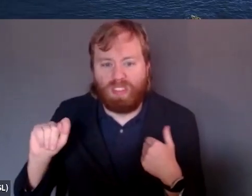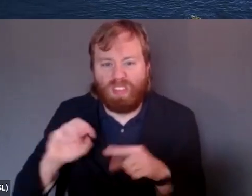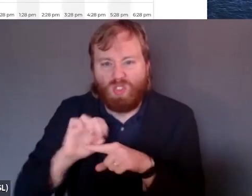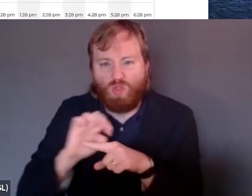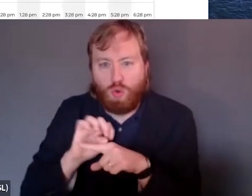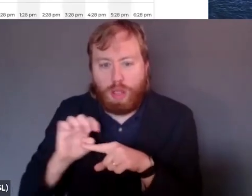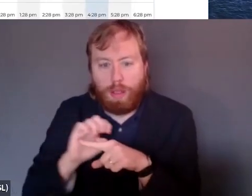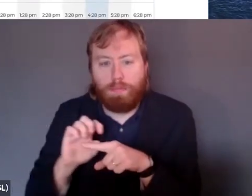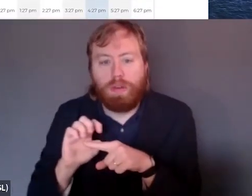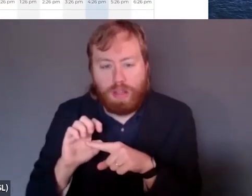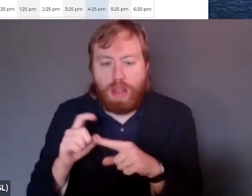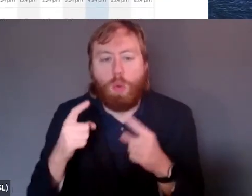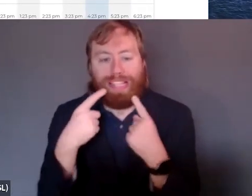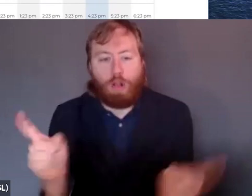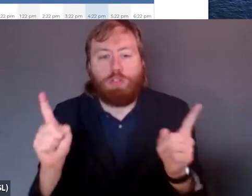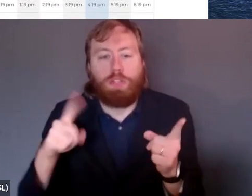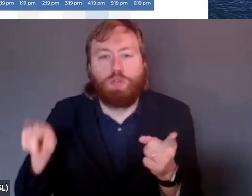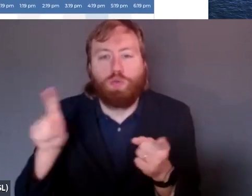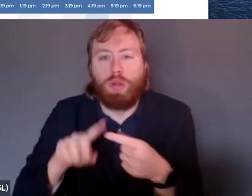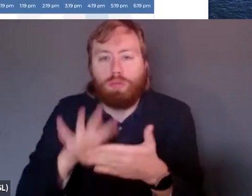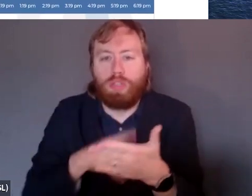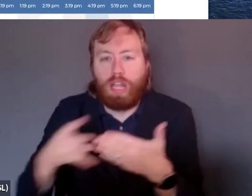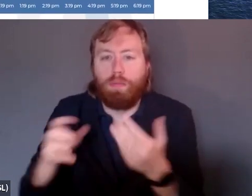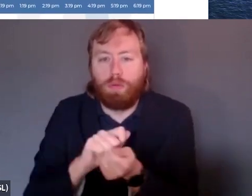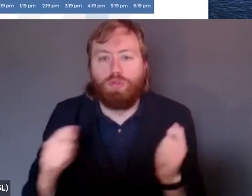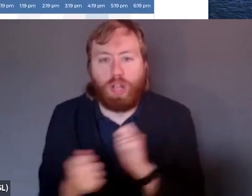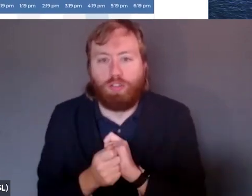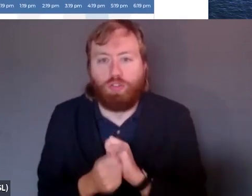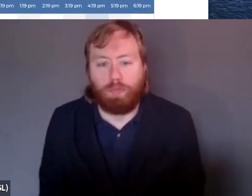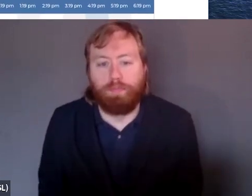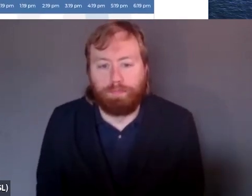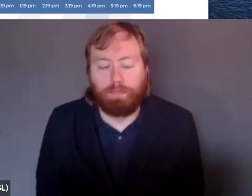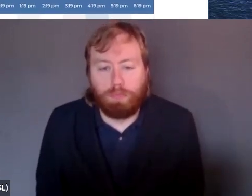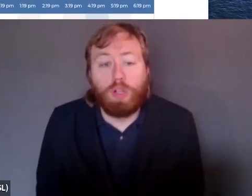and it's always a good idea when a button performs an action.